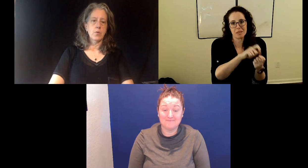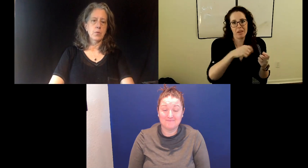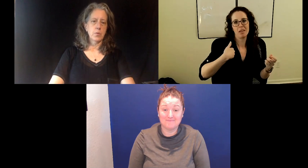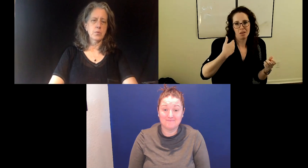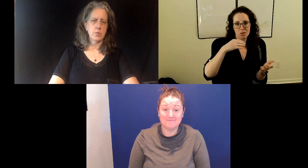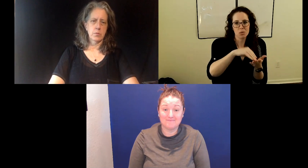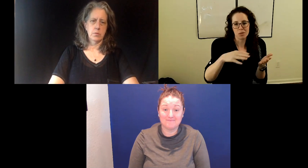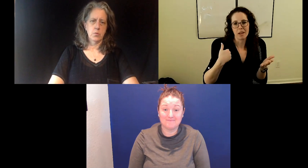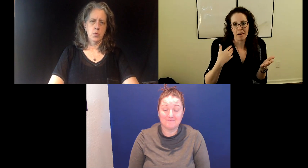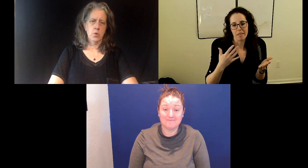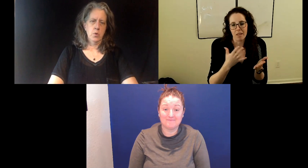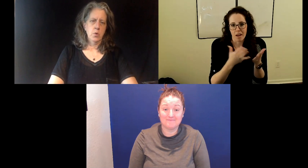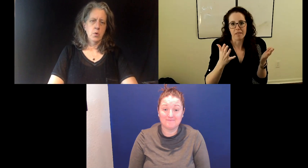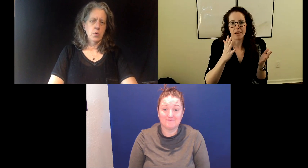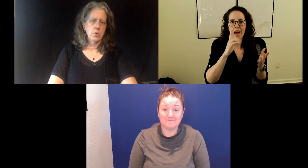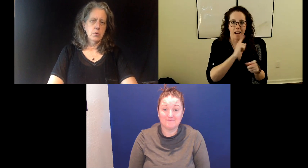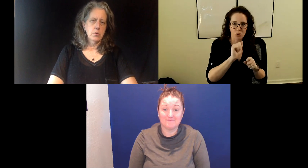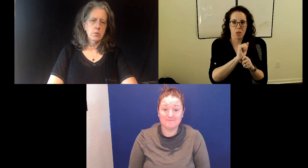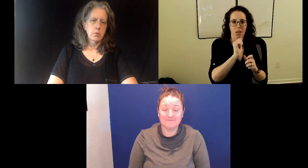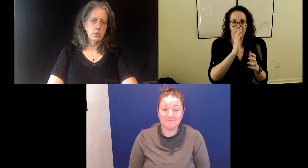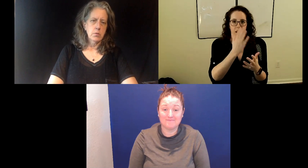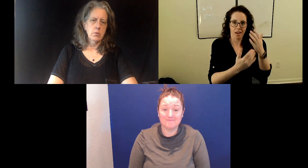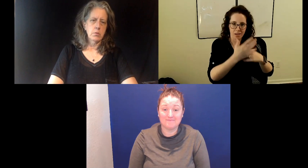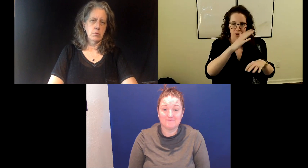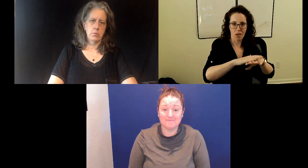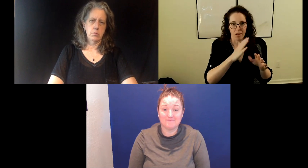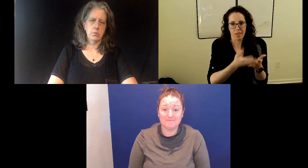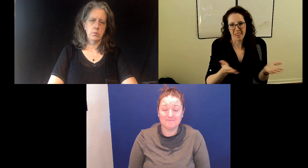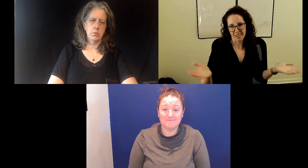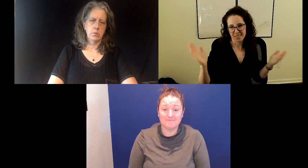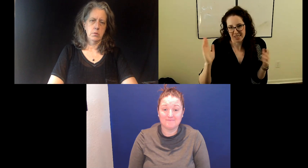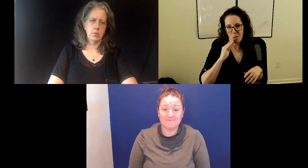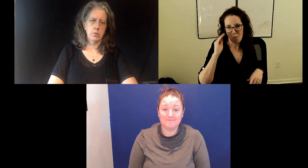able to interact with us and again specifically with the younger students so they can do actual